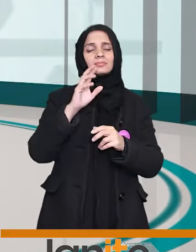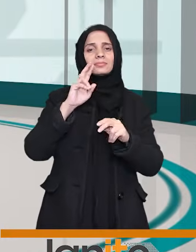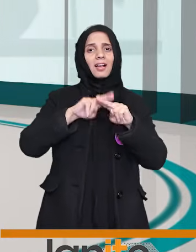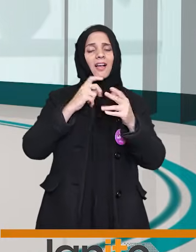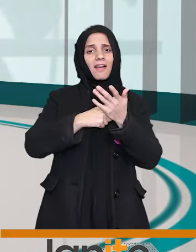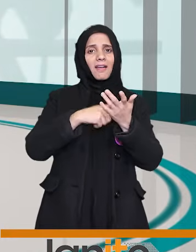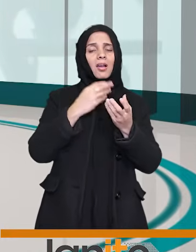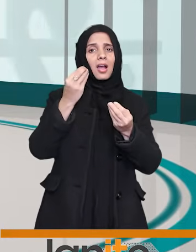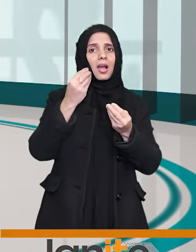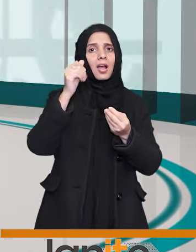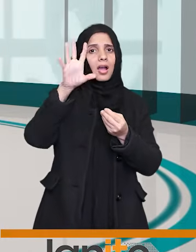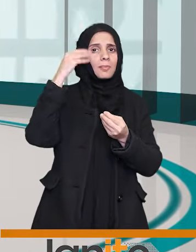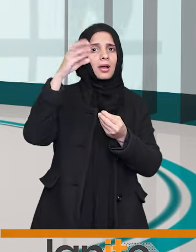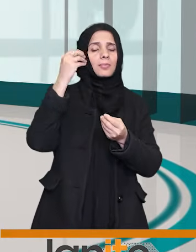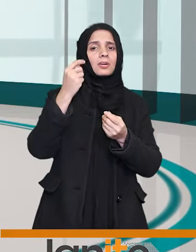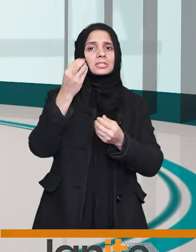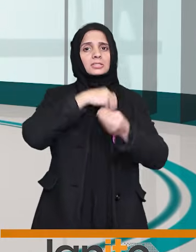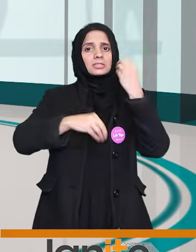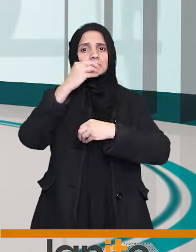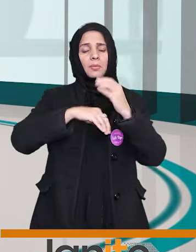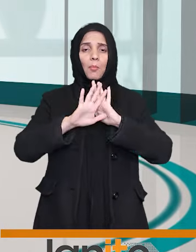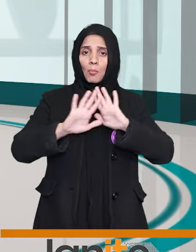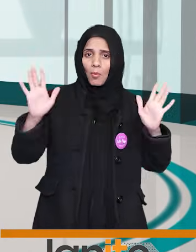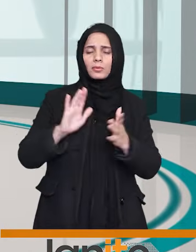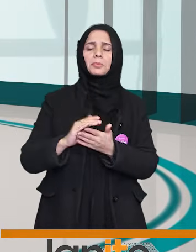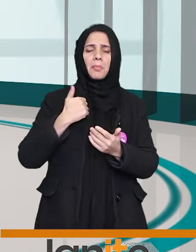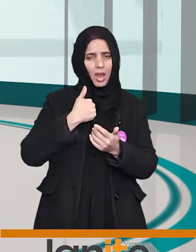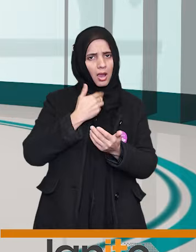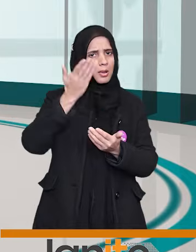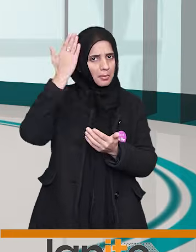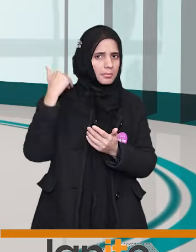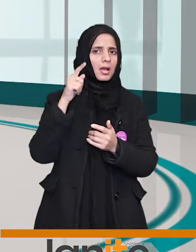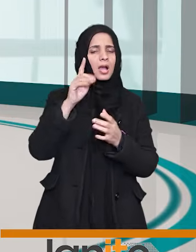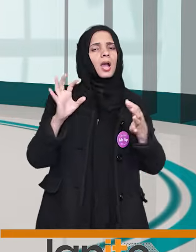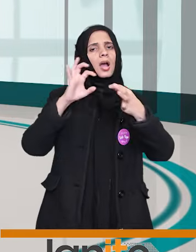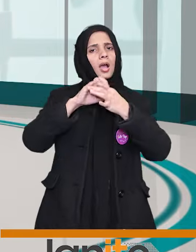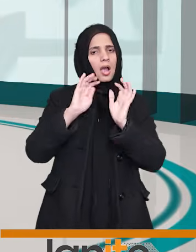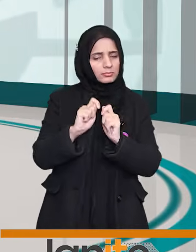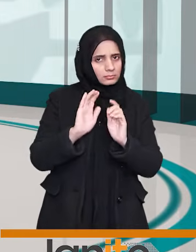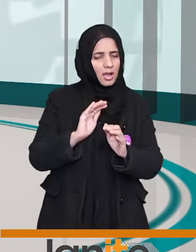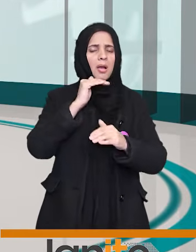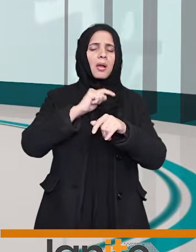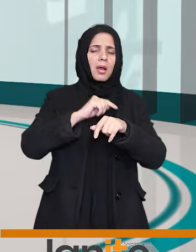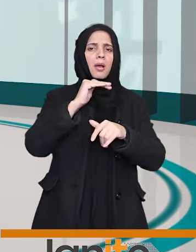I myself, initially worked here the early years. And then I, you know because